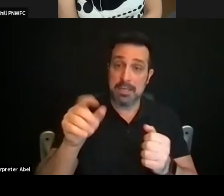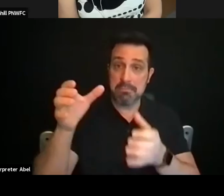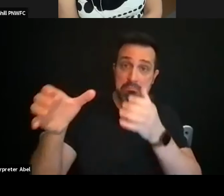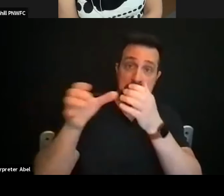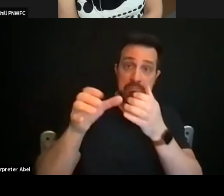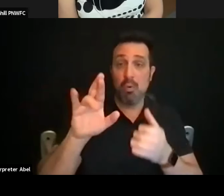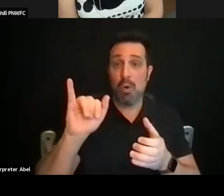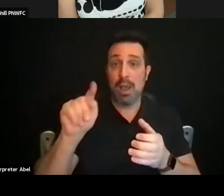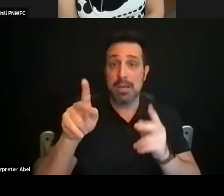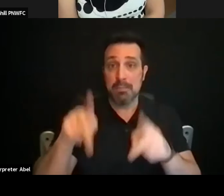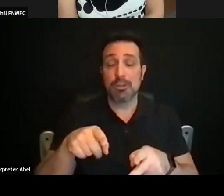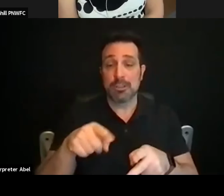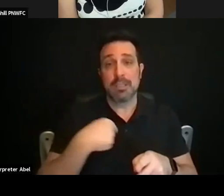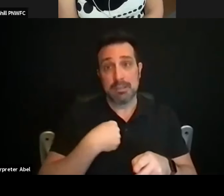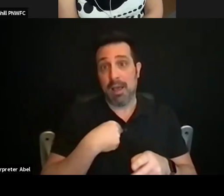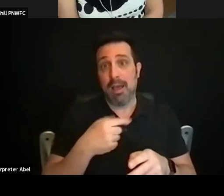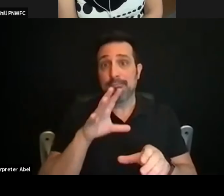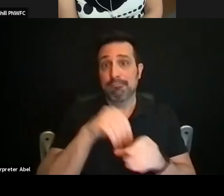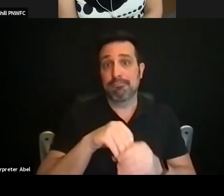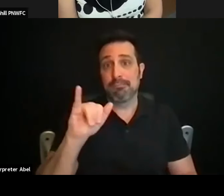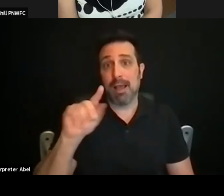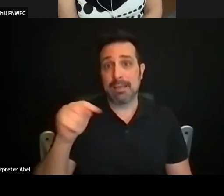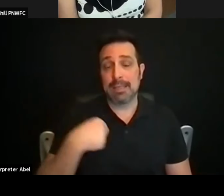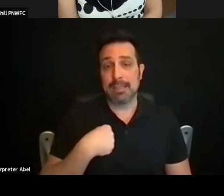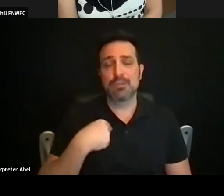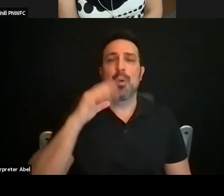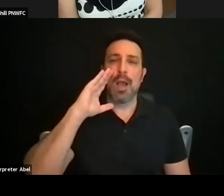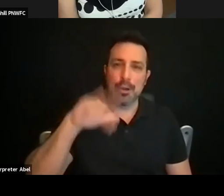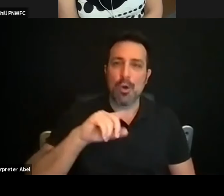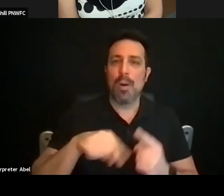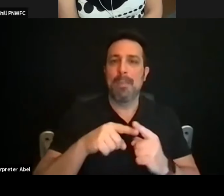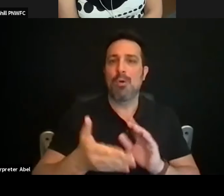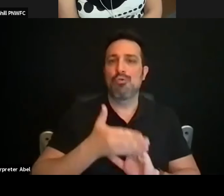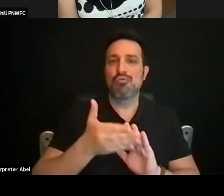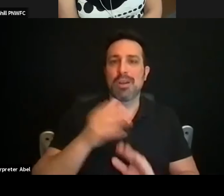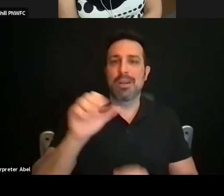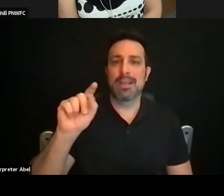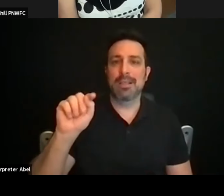to help, that's step number one and B, find out what you love. Find your strengths, and